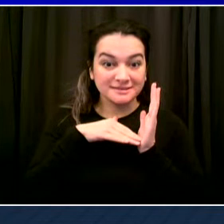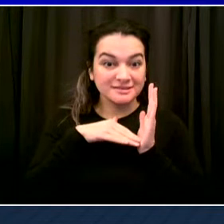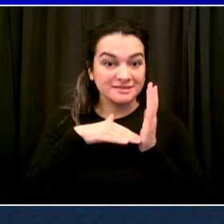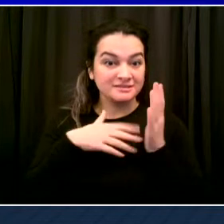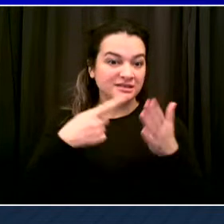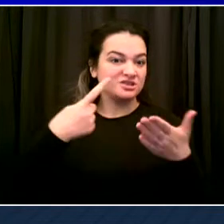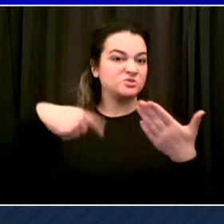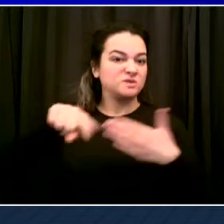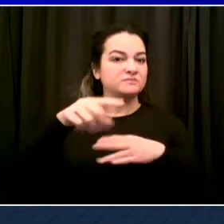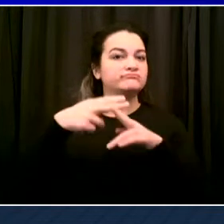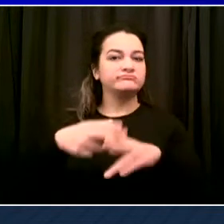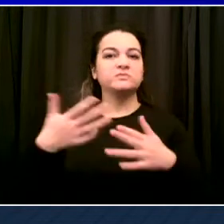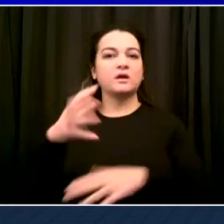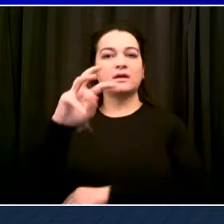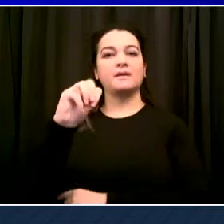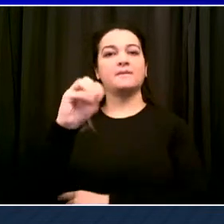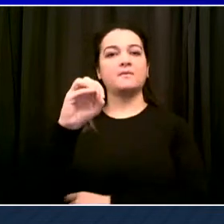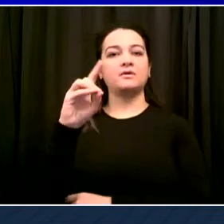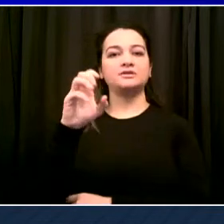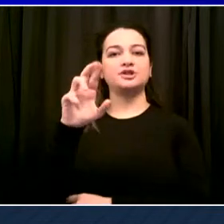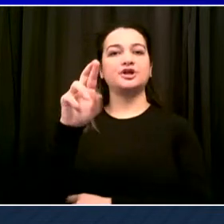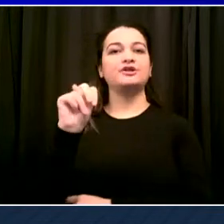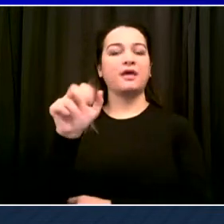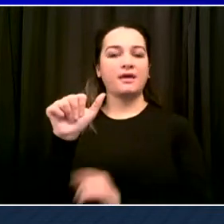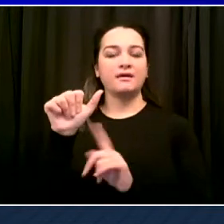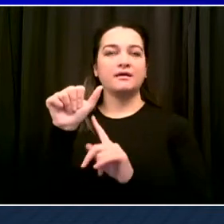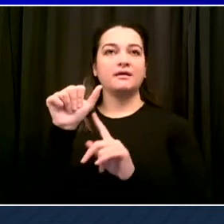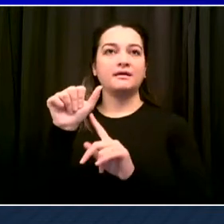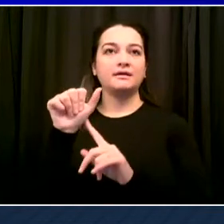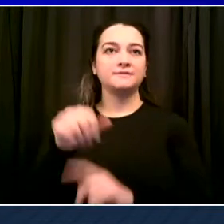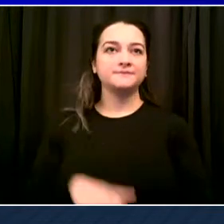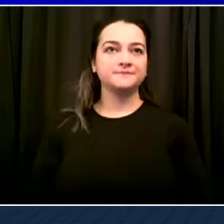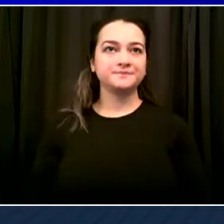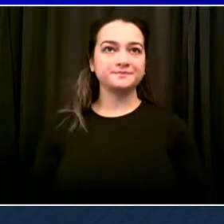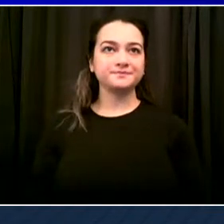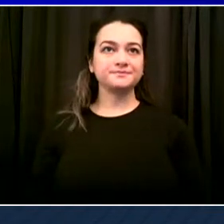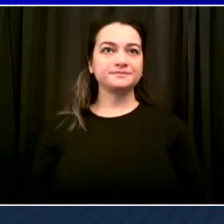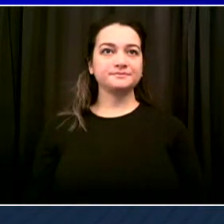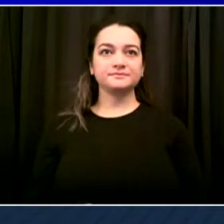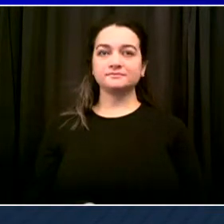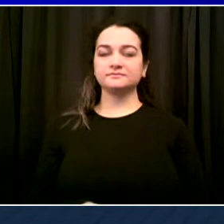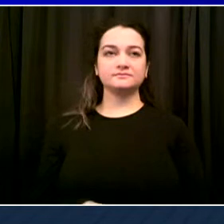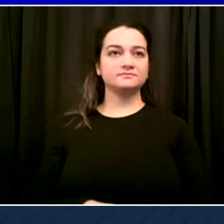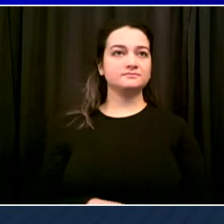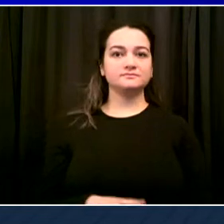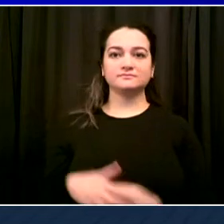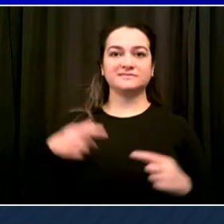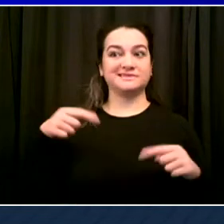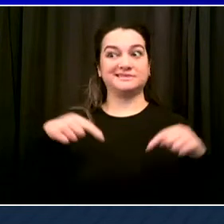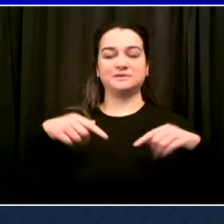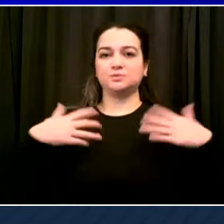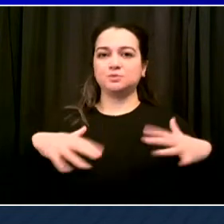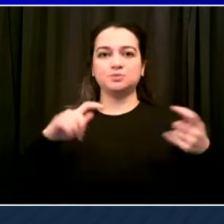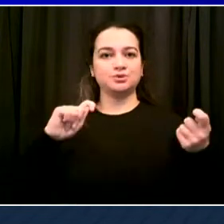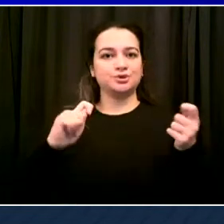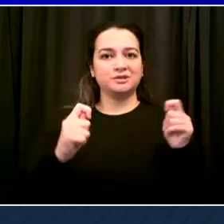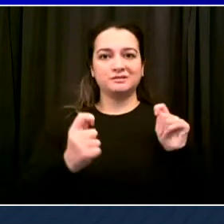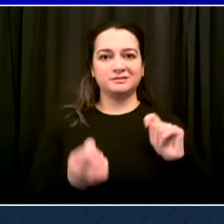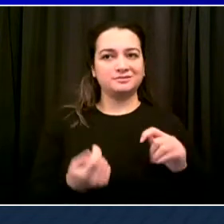ARE SAFER AND FEELING THAT CONFIDENCE AND THAT SENSE OF